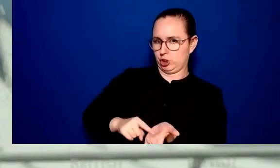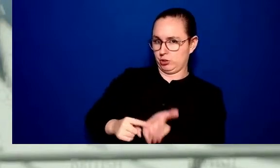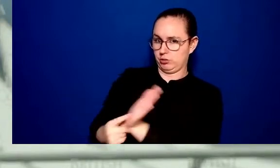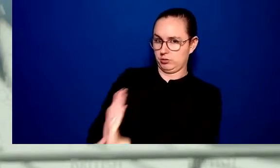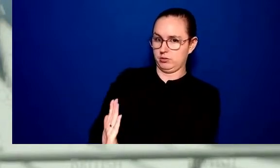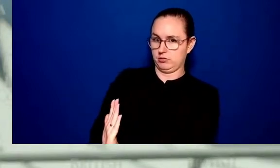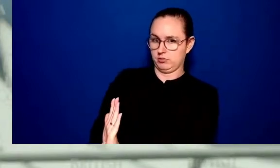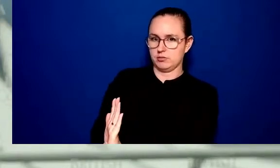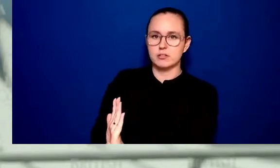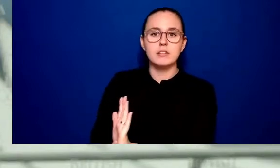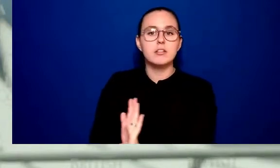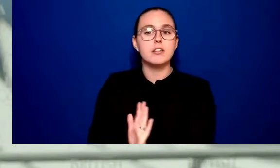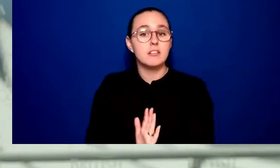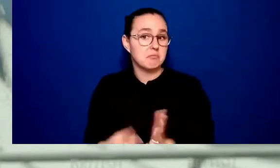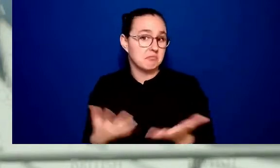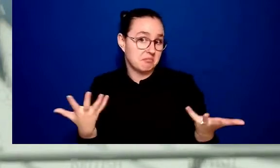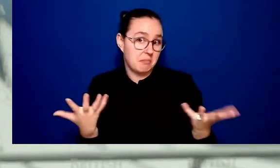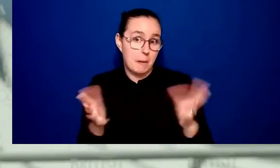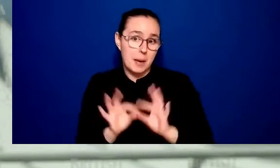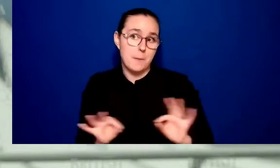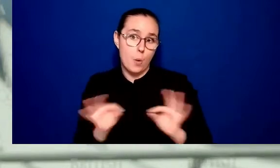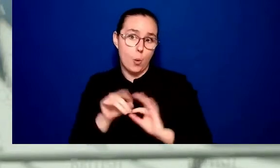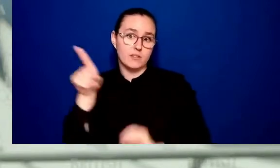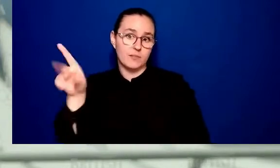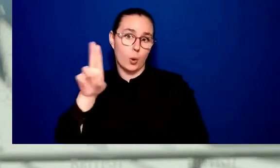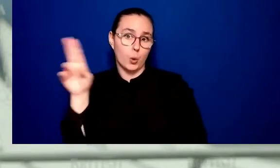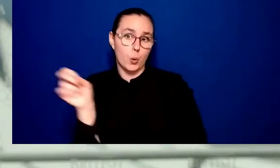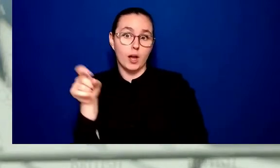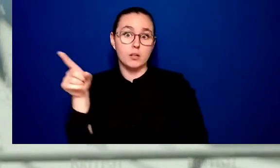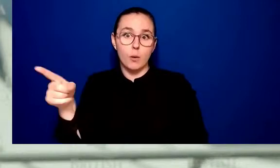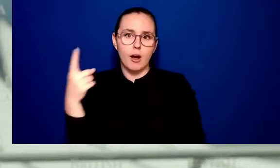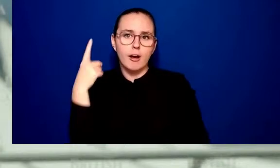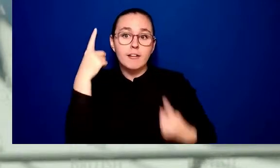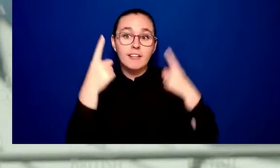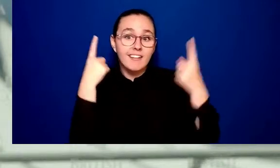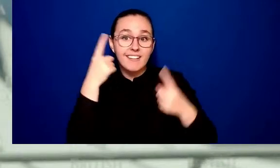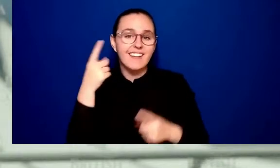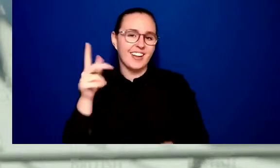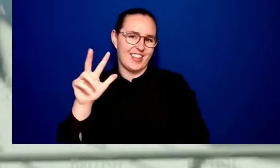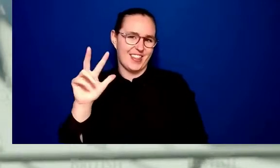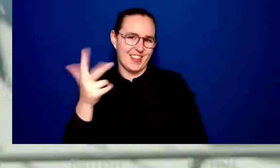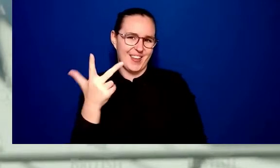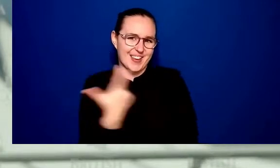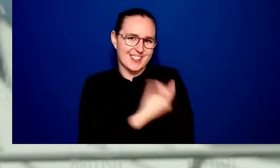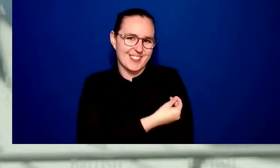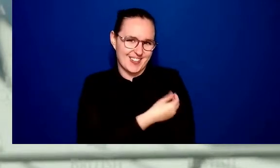as their starting to introduce booster doses to, um AL meant.